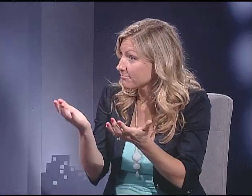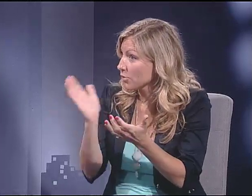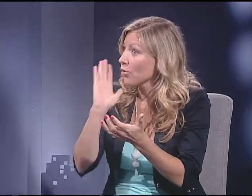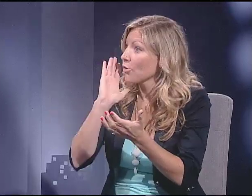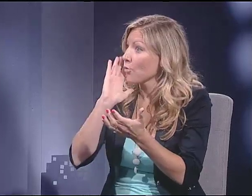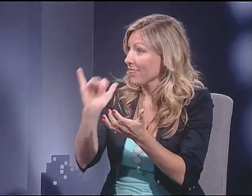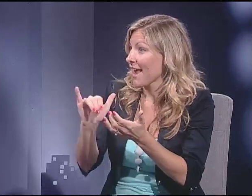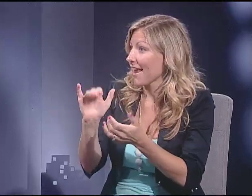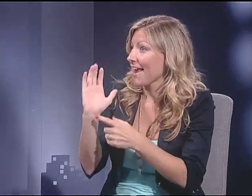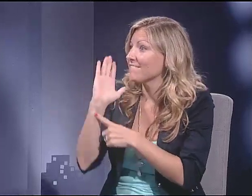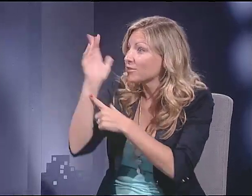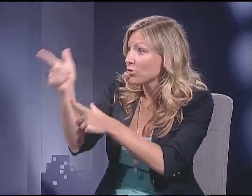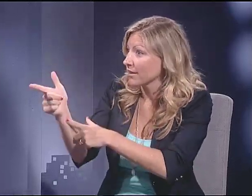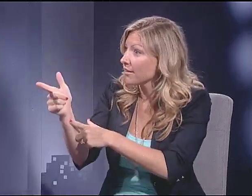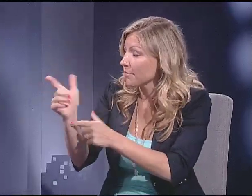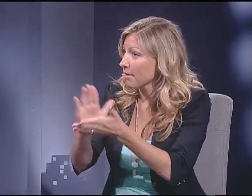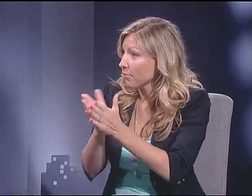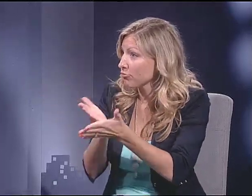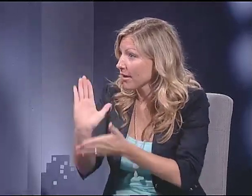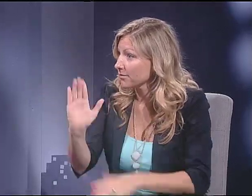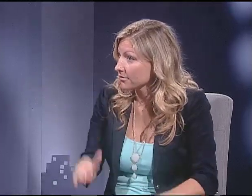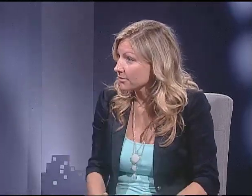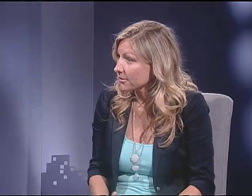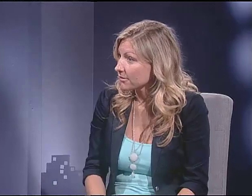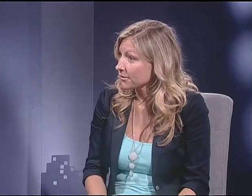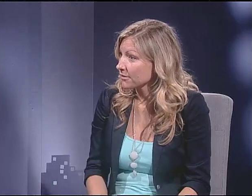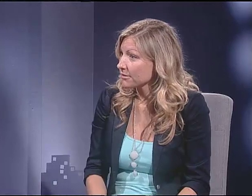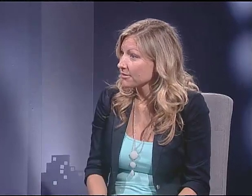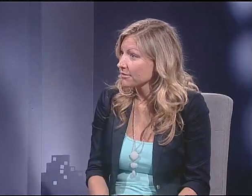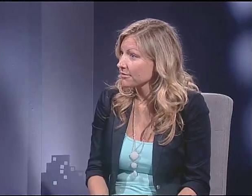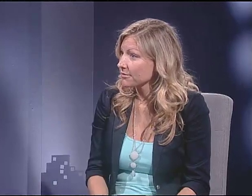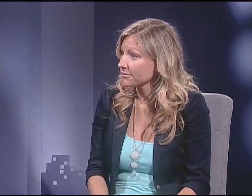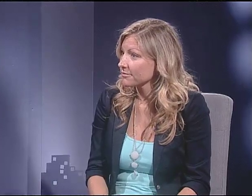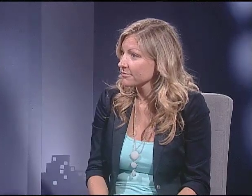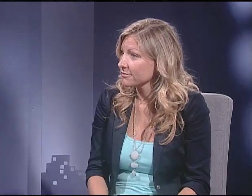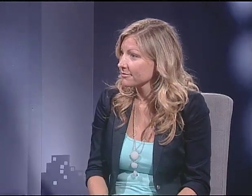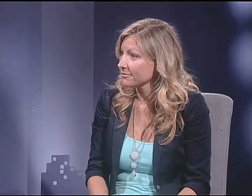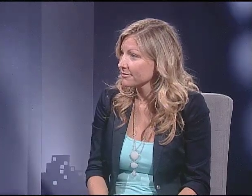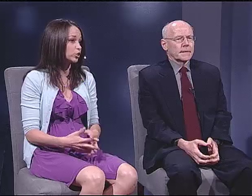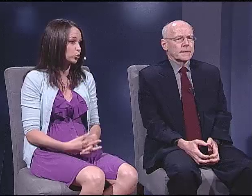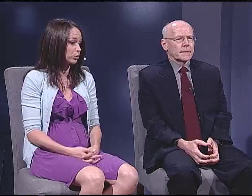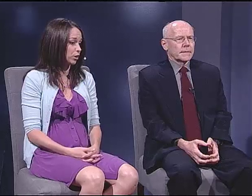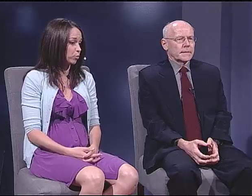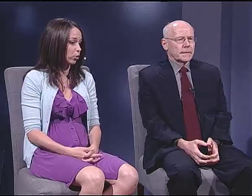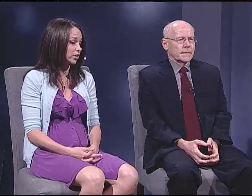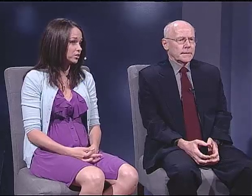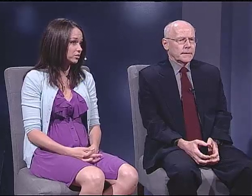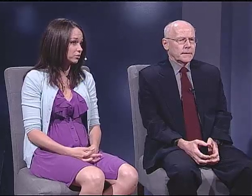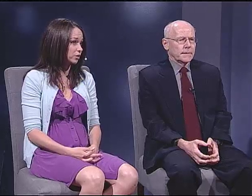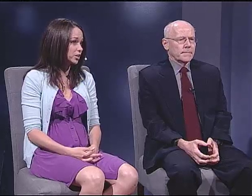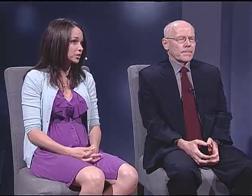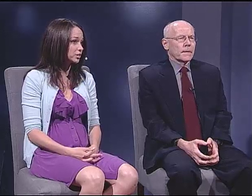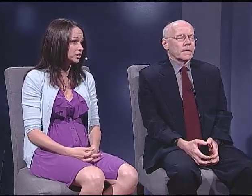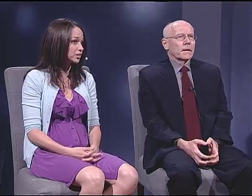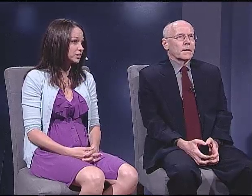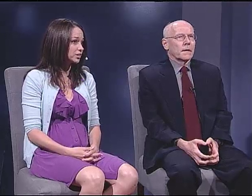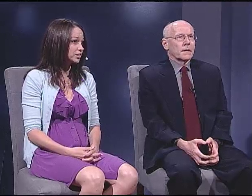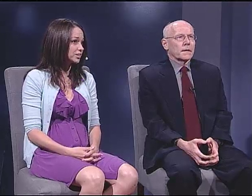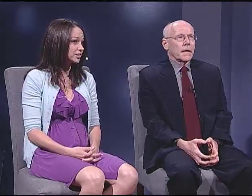the constitution can affect our rights-- Professor Gregg: Indeed. Tamara: And we believe that same-sex marriage will eventually become a right. Correct?